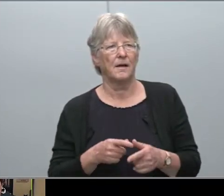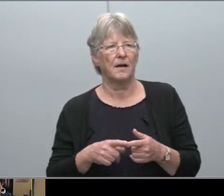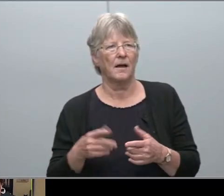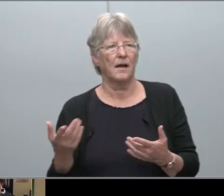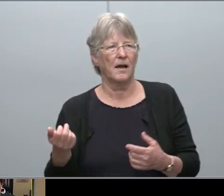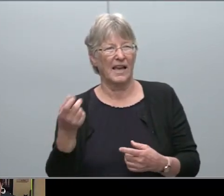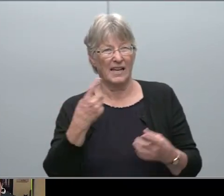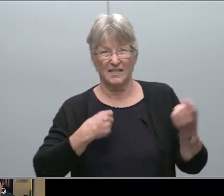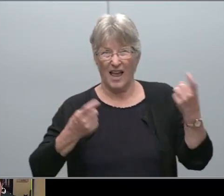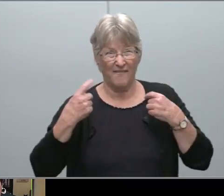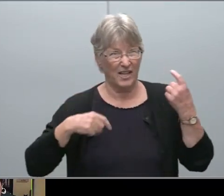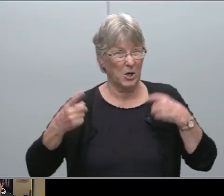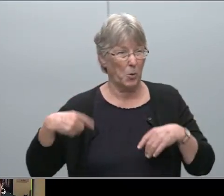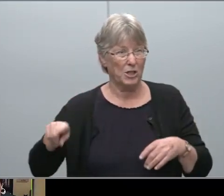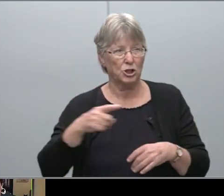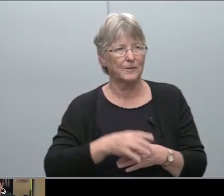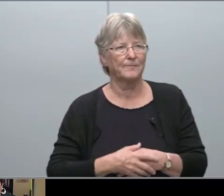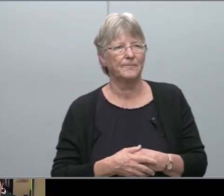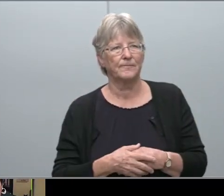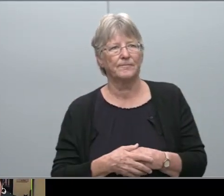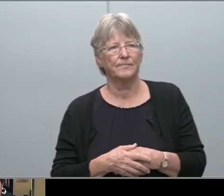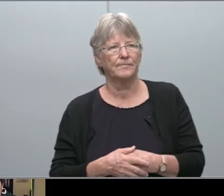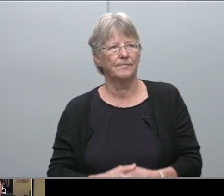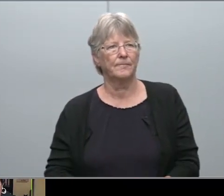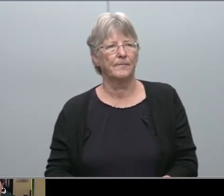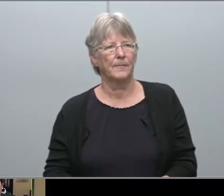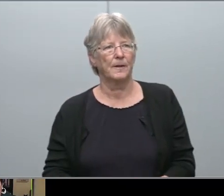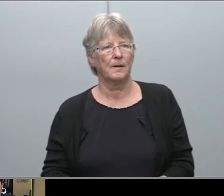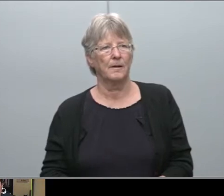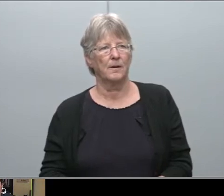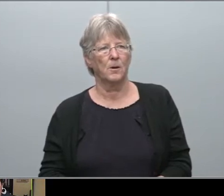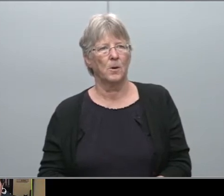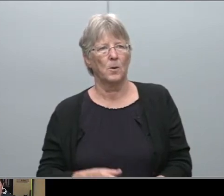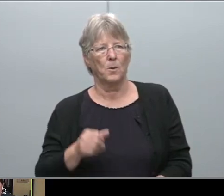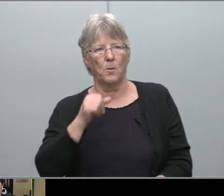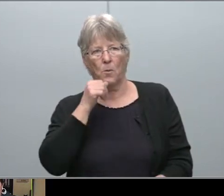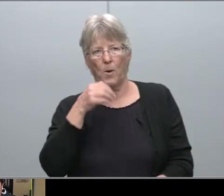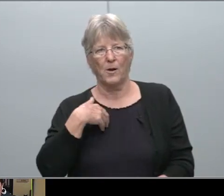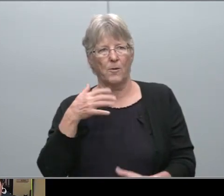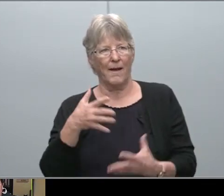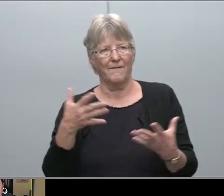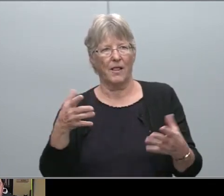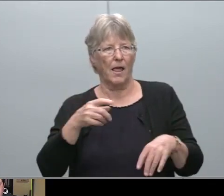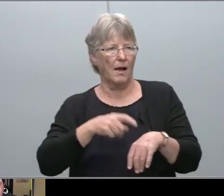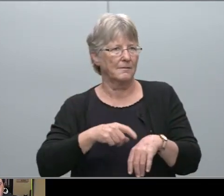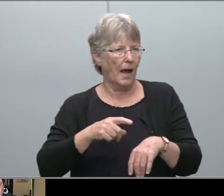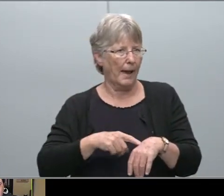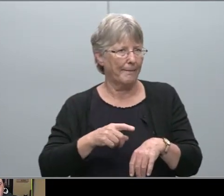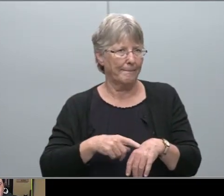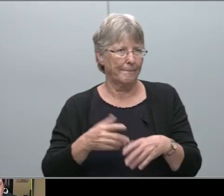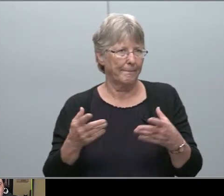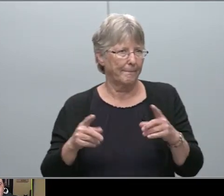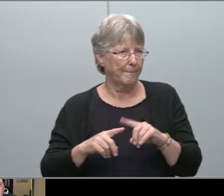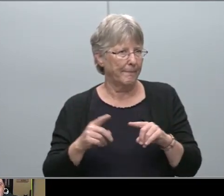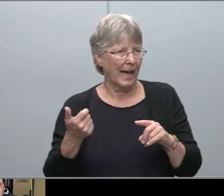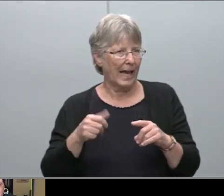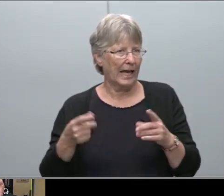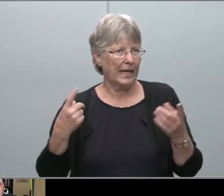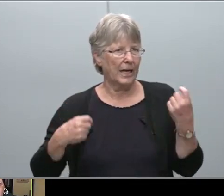We want to hear your feedback, your thoughts, your great thinking around the budget, particularly as it pertains to the group of students